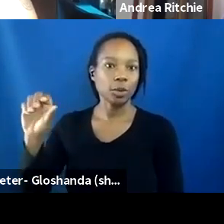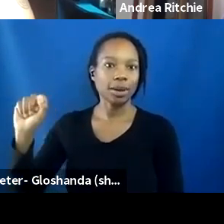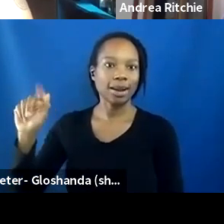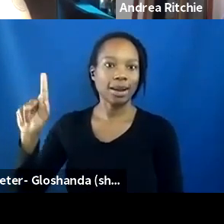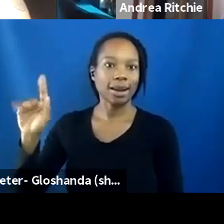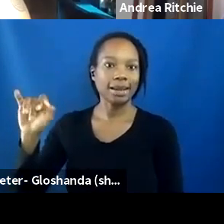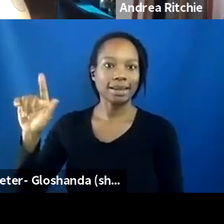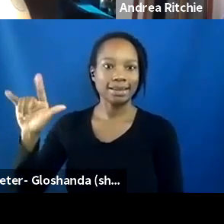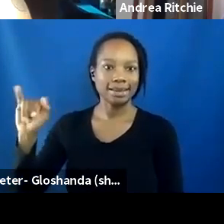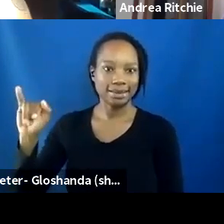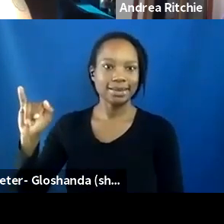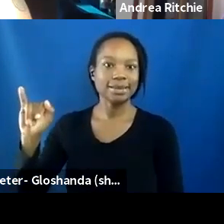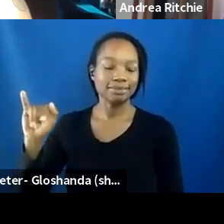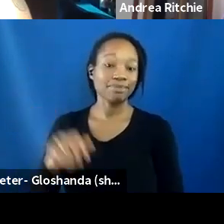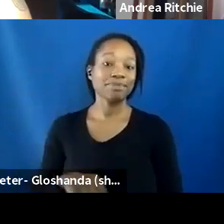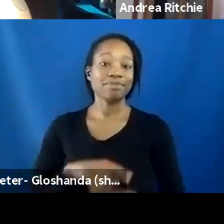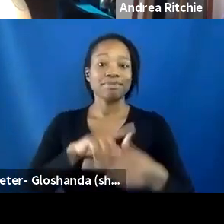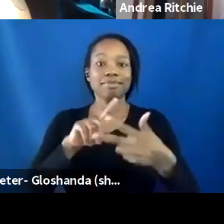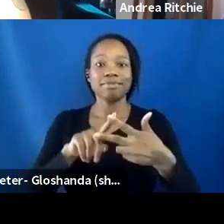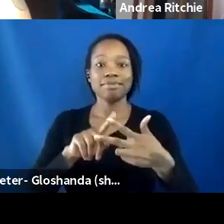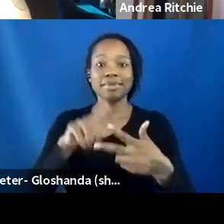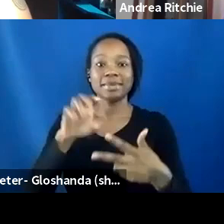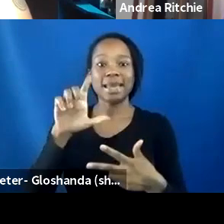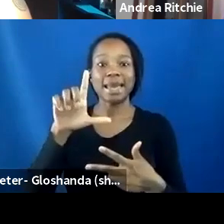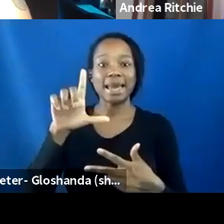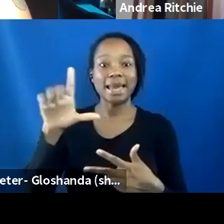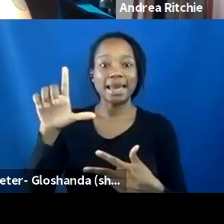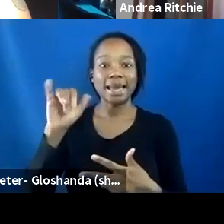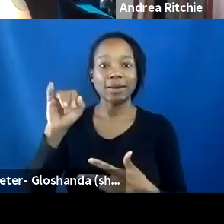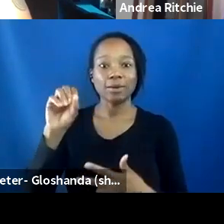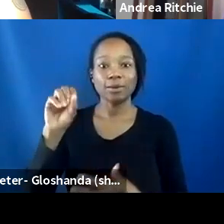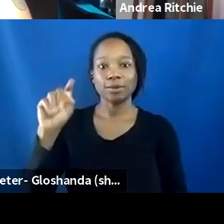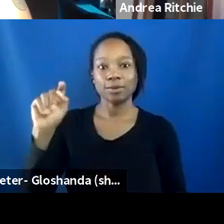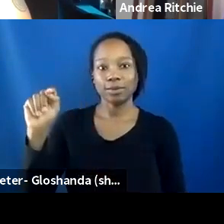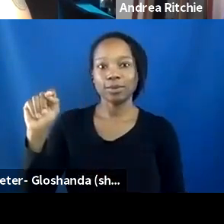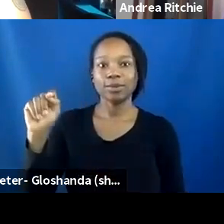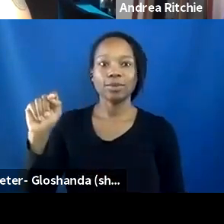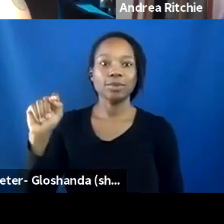Elliott Fukui, E-L-L-I-O-T-T F-U-K-U-I, he, him,